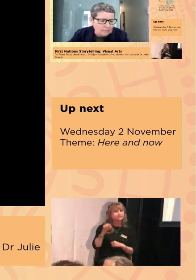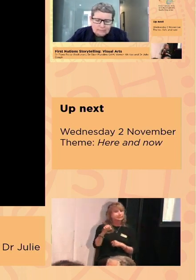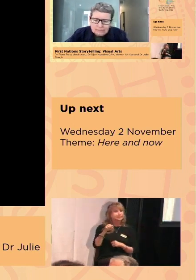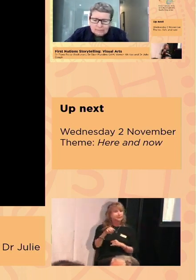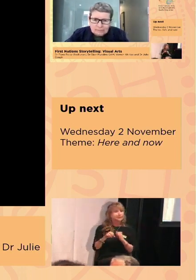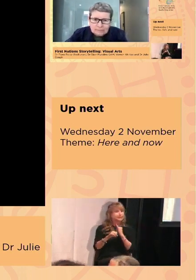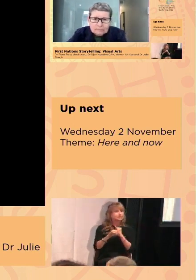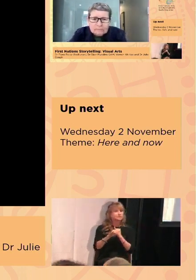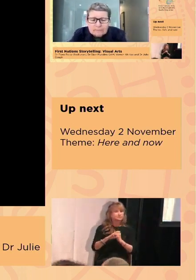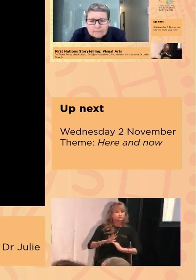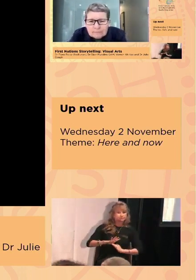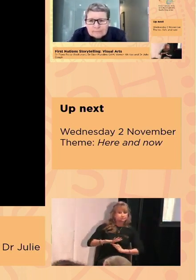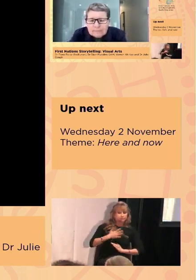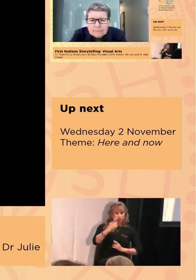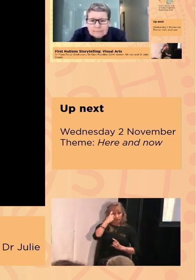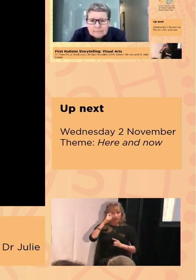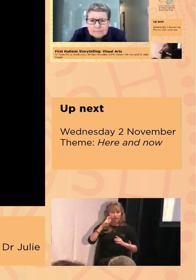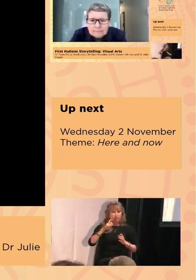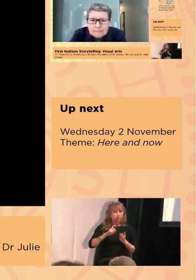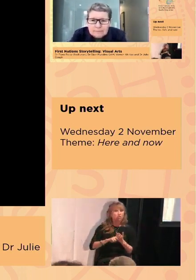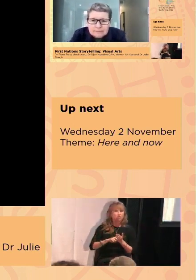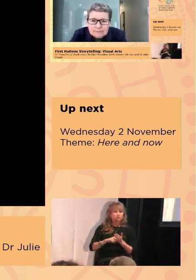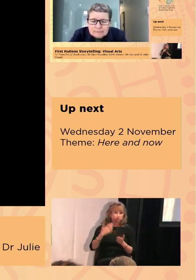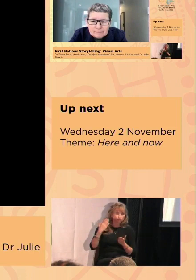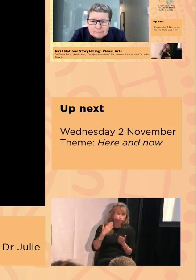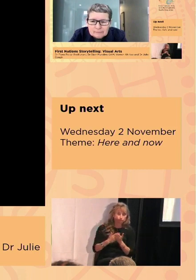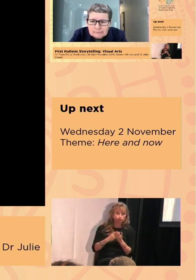to a budget of $550 million for expansion.